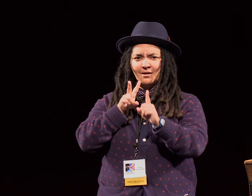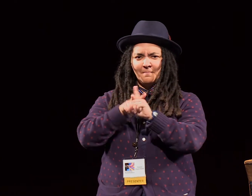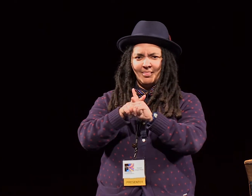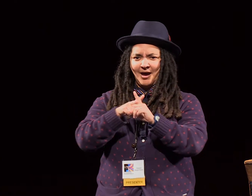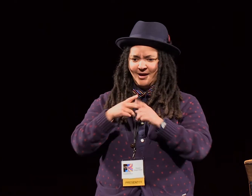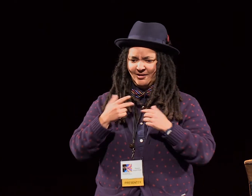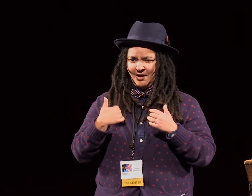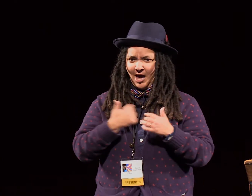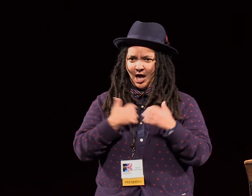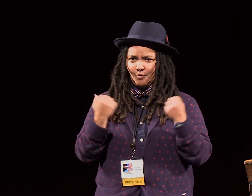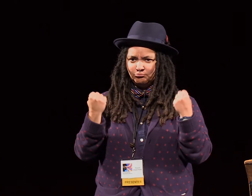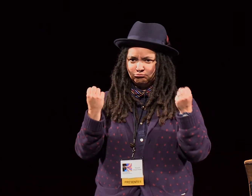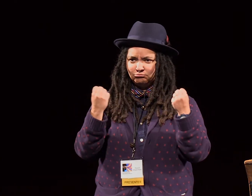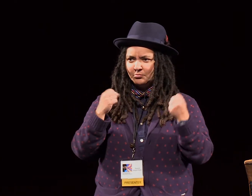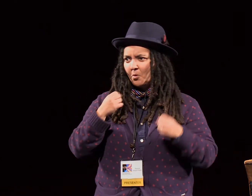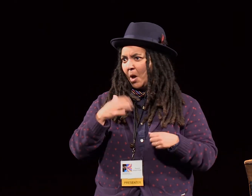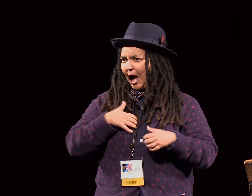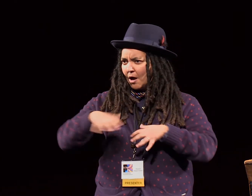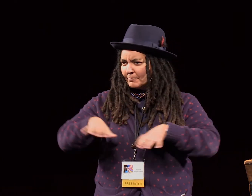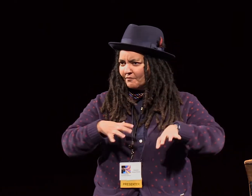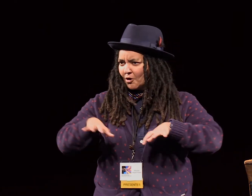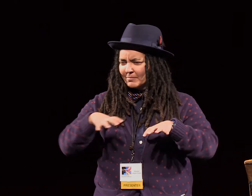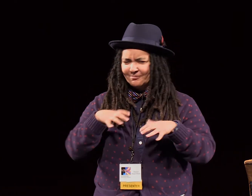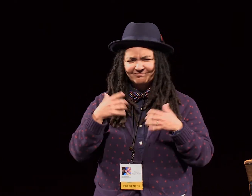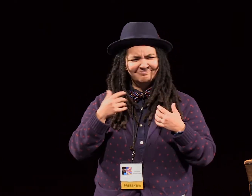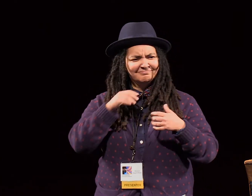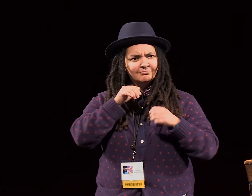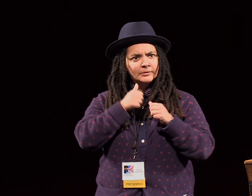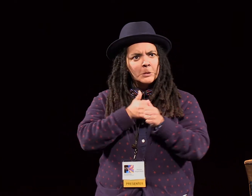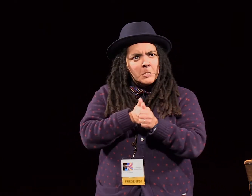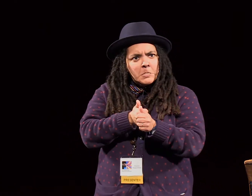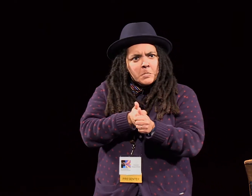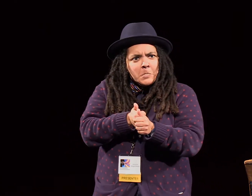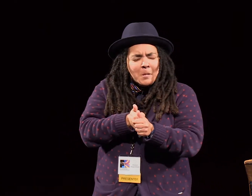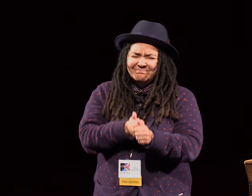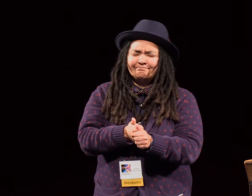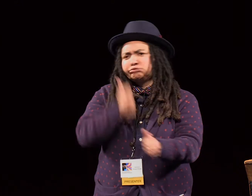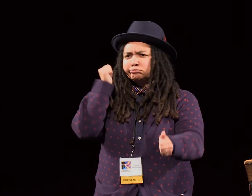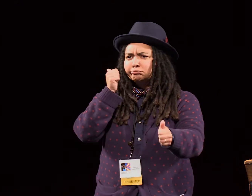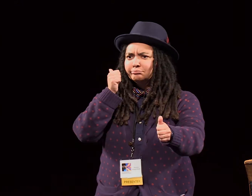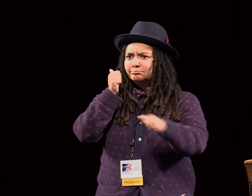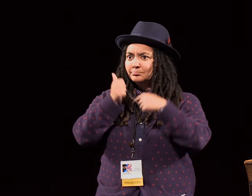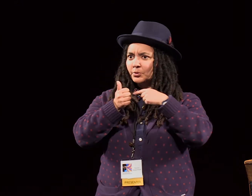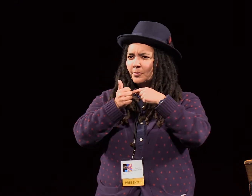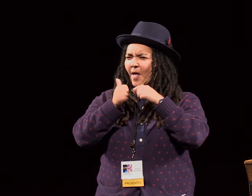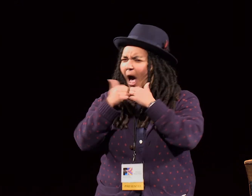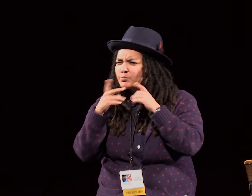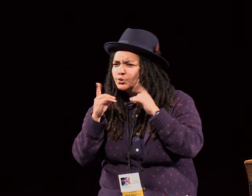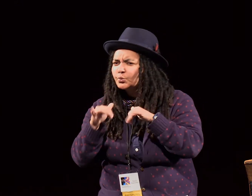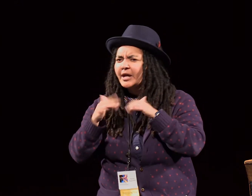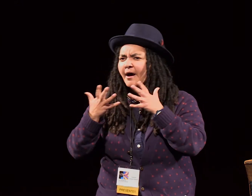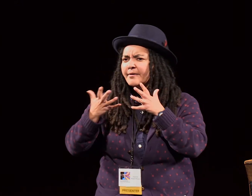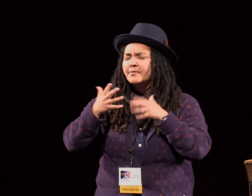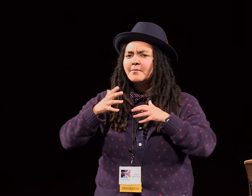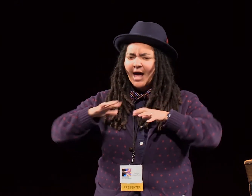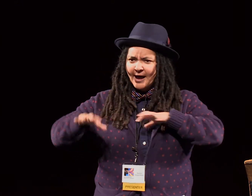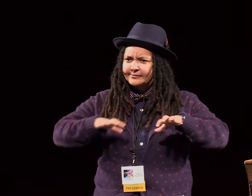And that's us thinking about how we apply our signs to our performance. How can we break these norms?